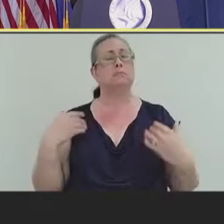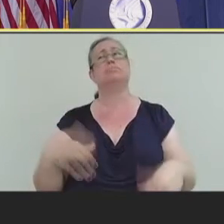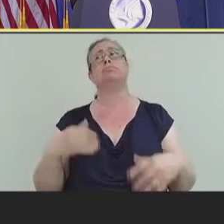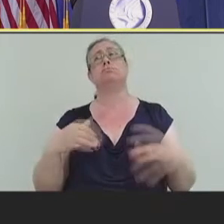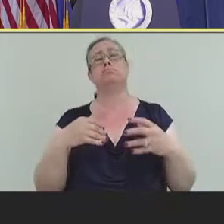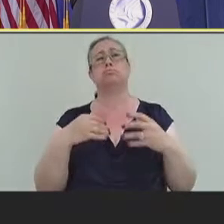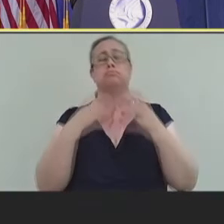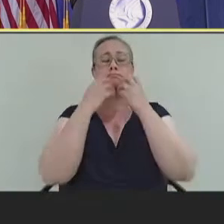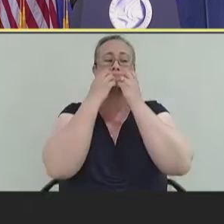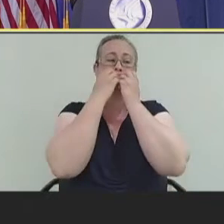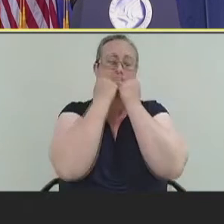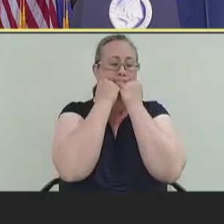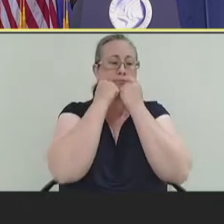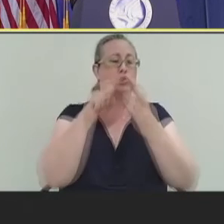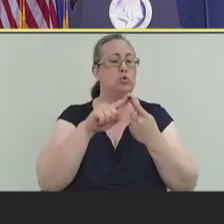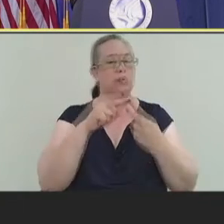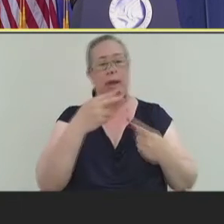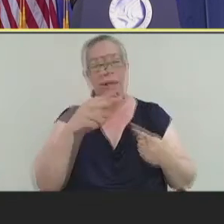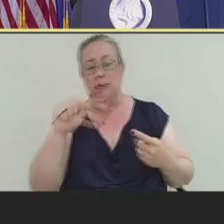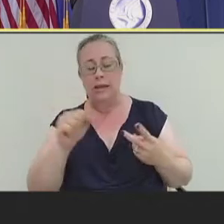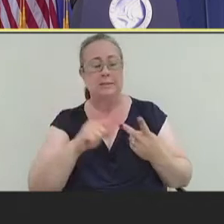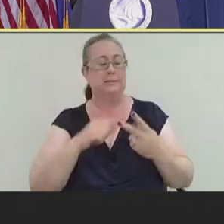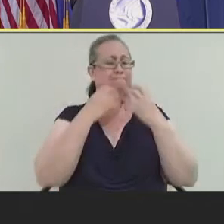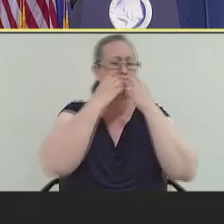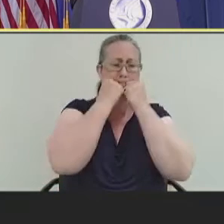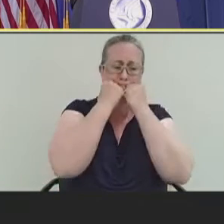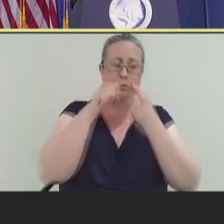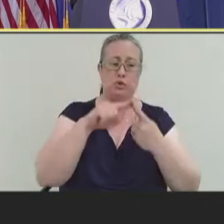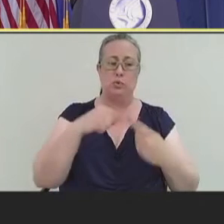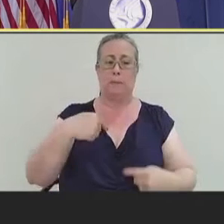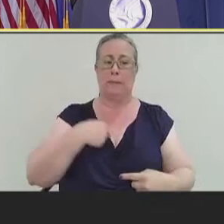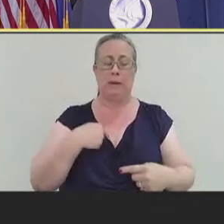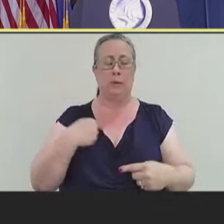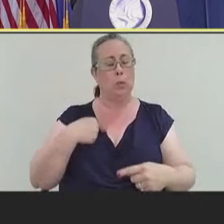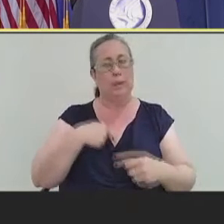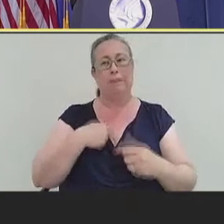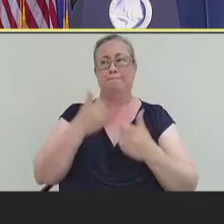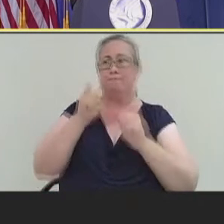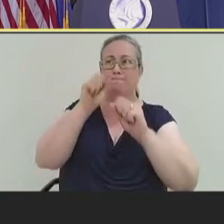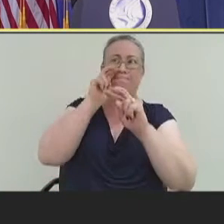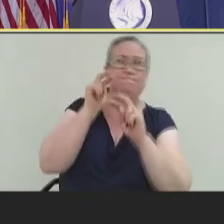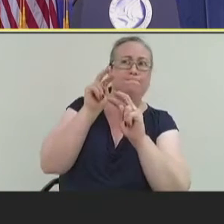invaluable to me as we strive to improve the health of our Americans. So, thank you so